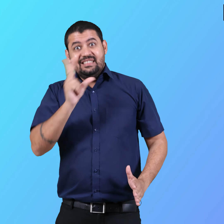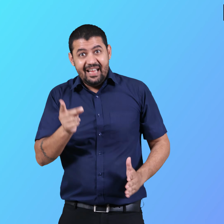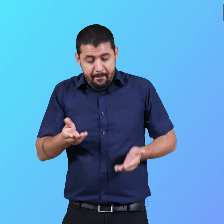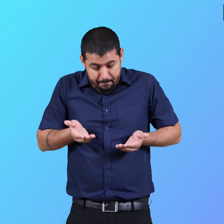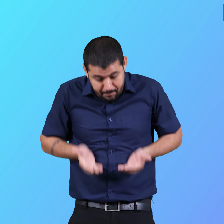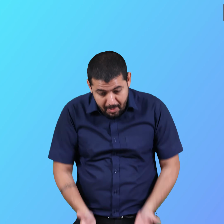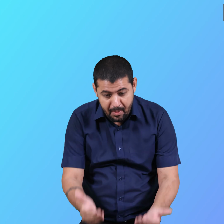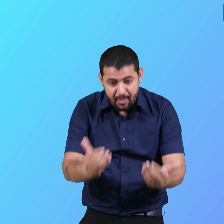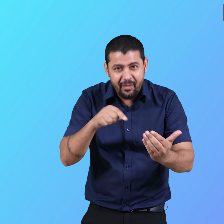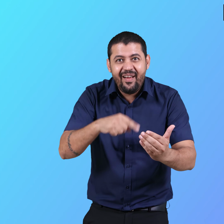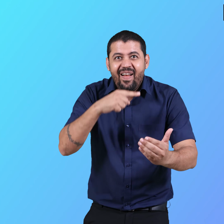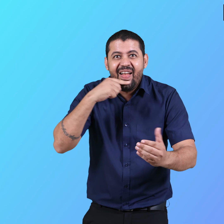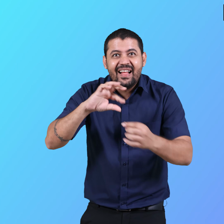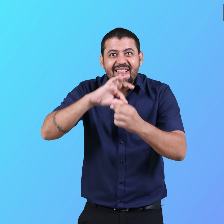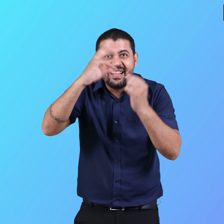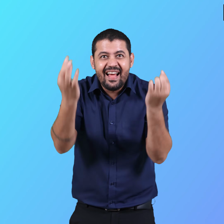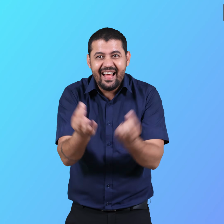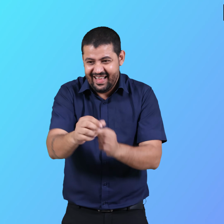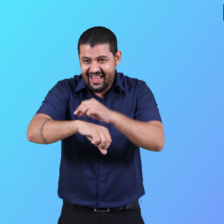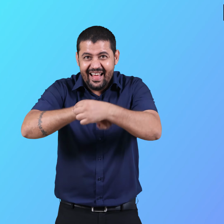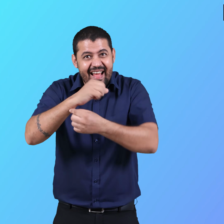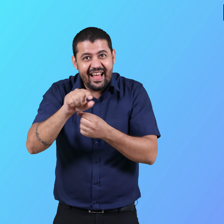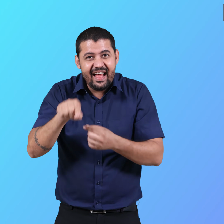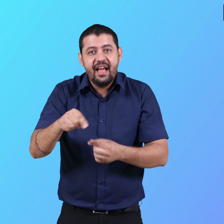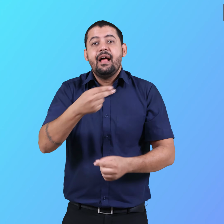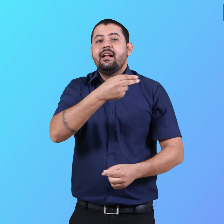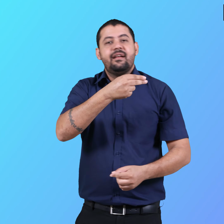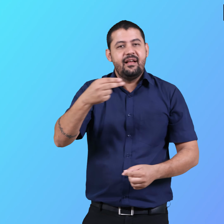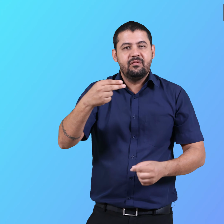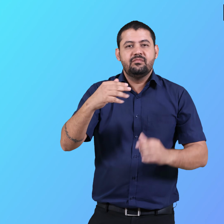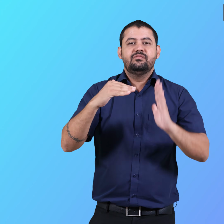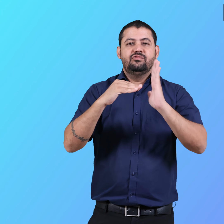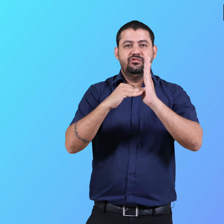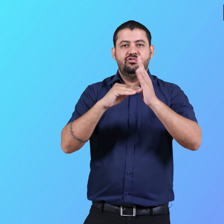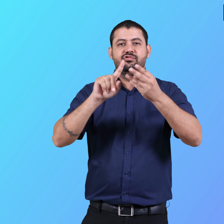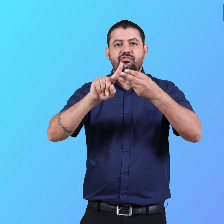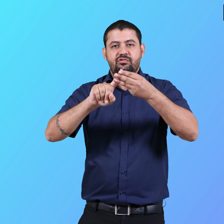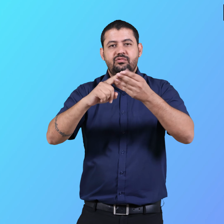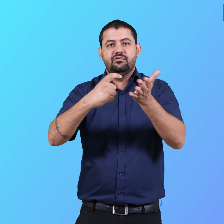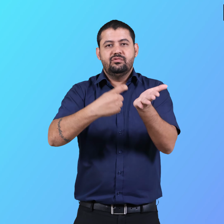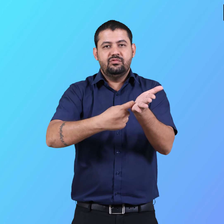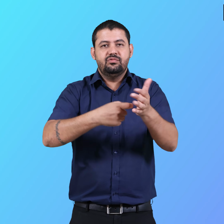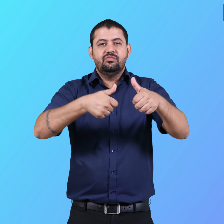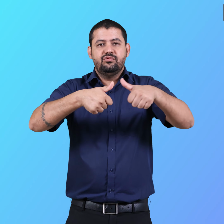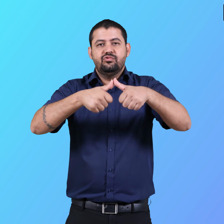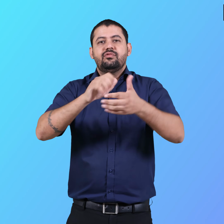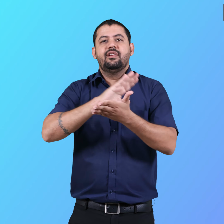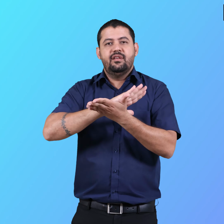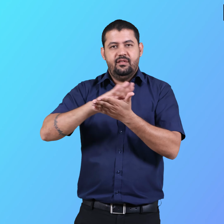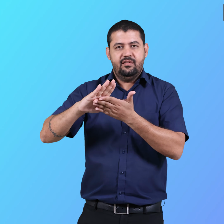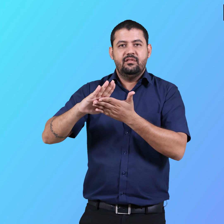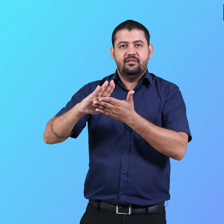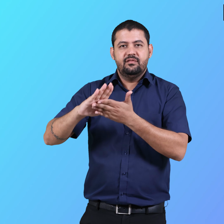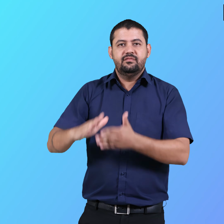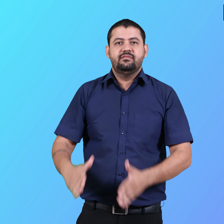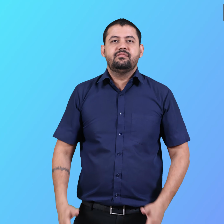Then the baby with the red string on his hand was born. They named him Zerah.